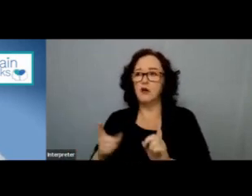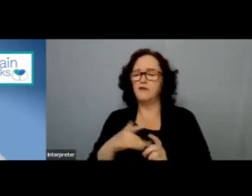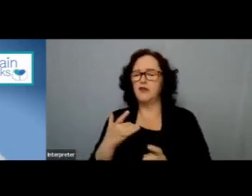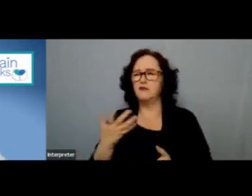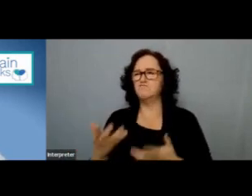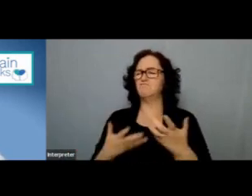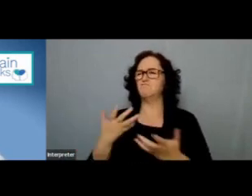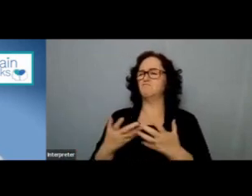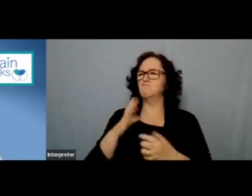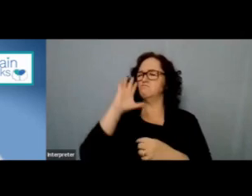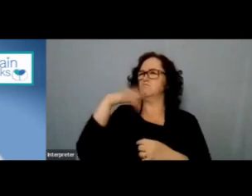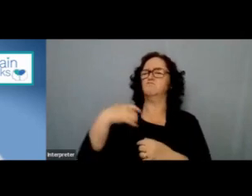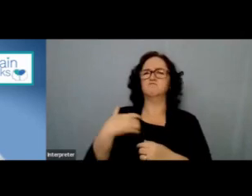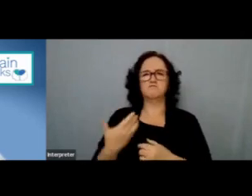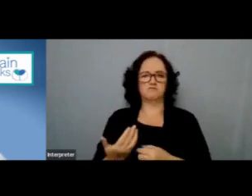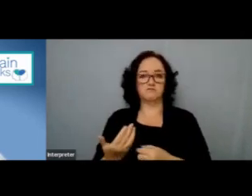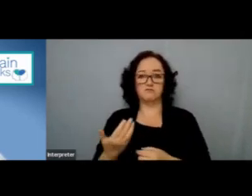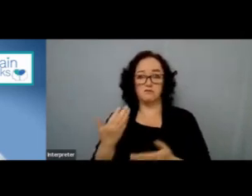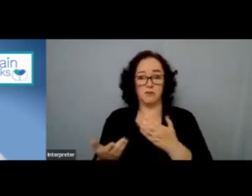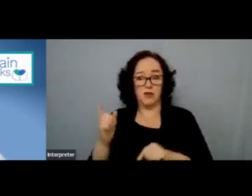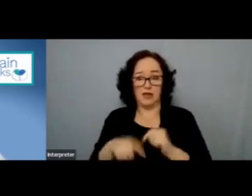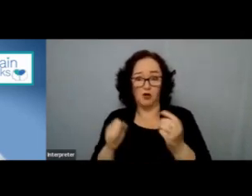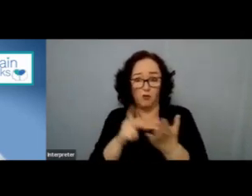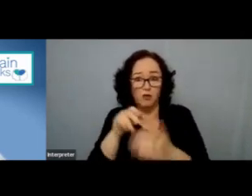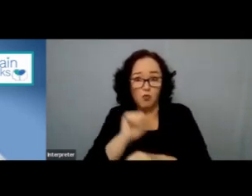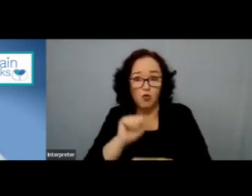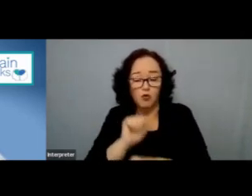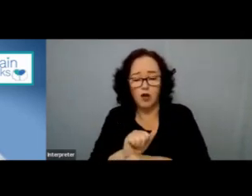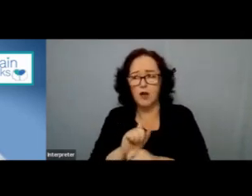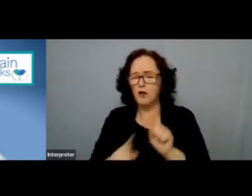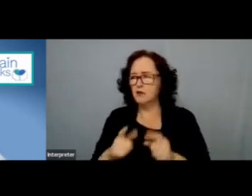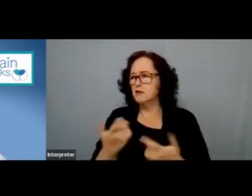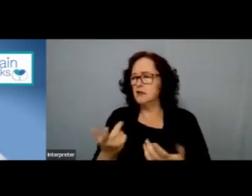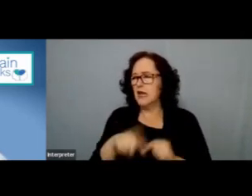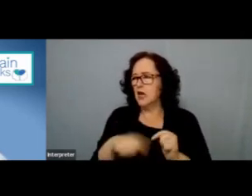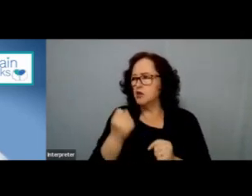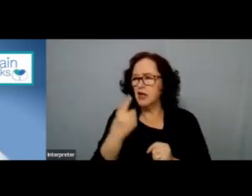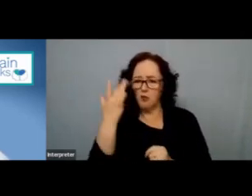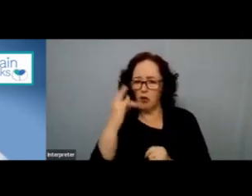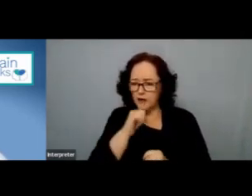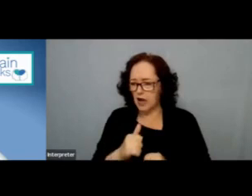things are often and maybe can't go back to their job. But don't understand why. And that's a good tool for that. We also know